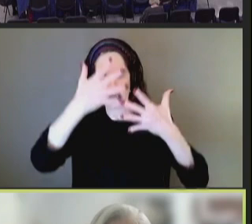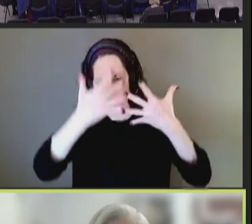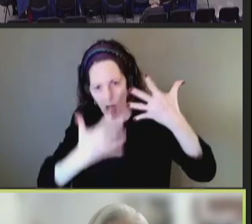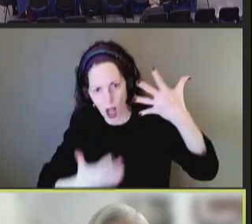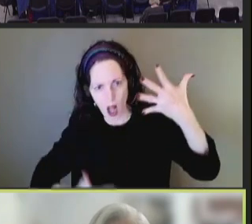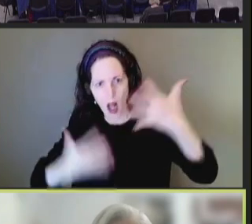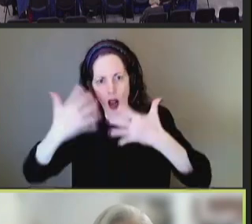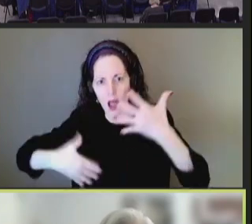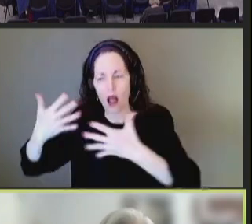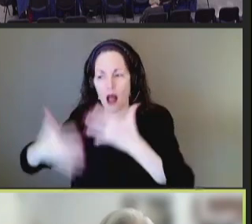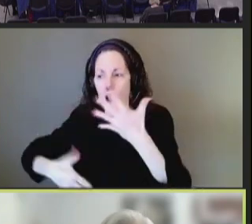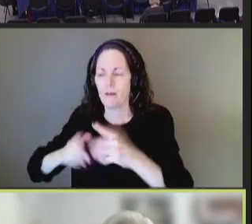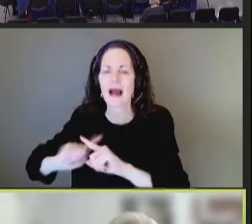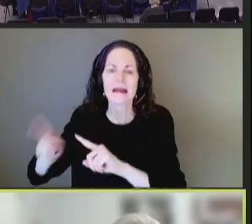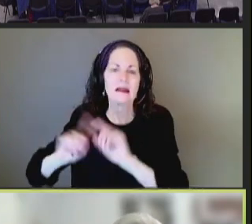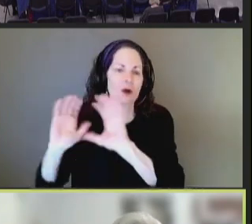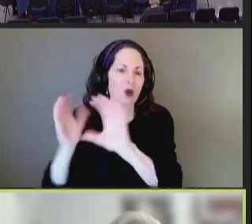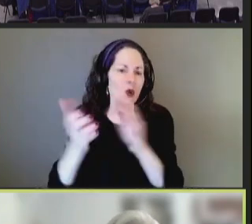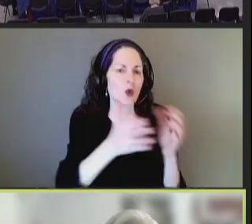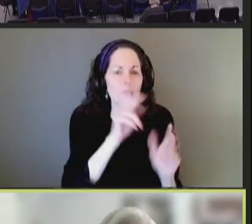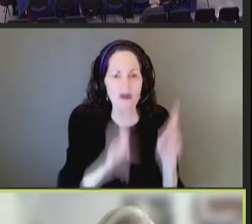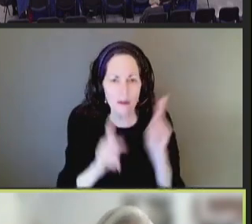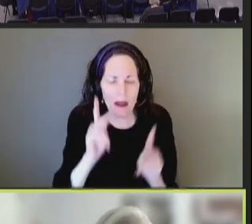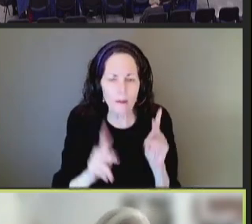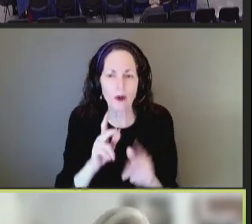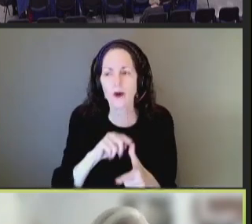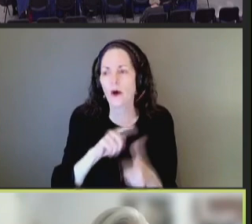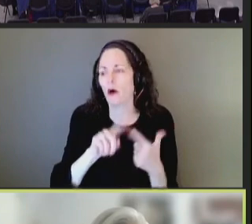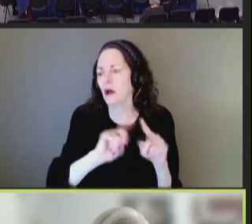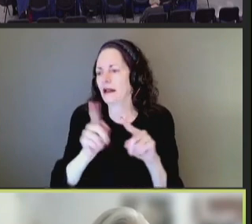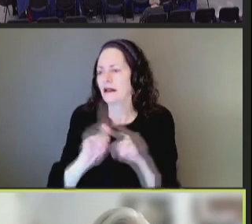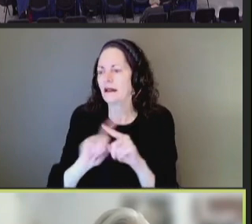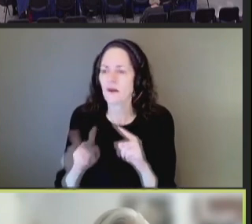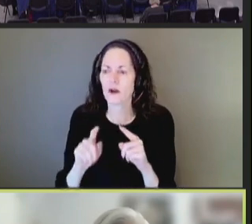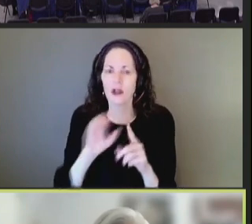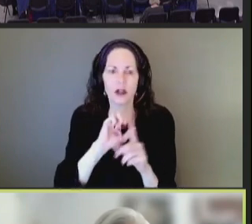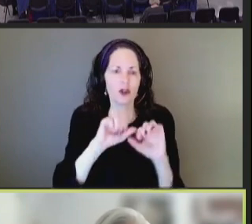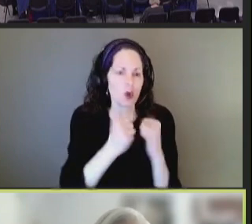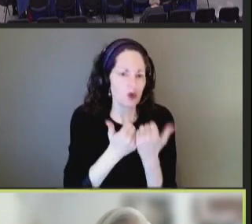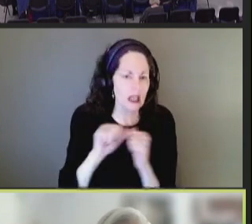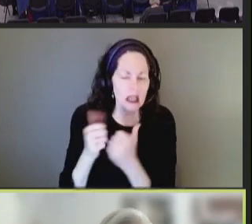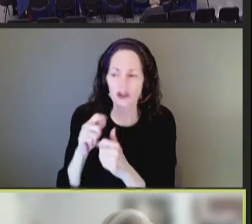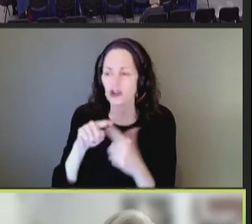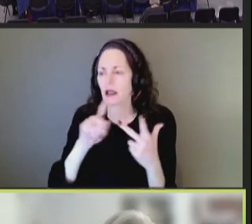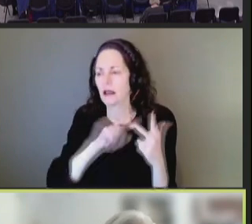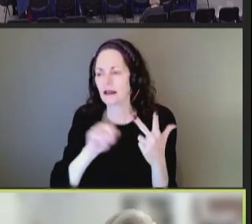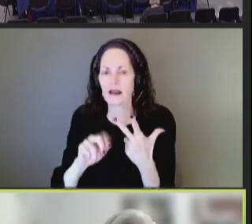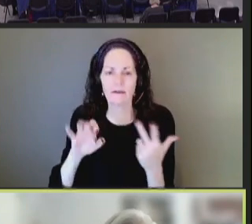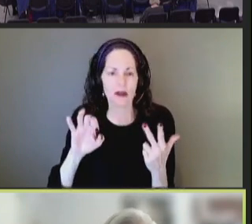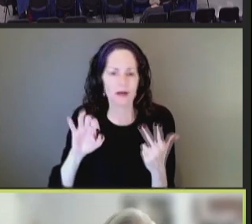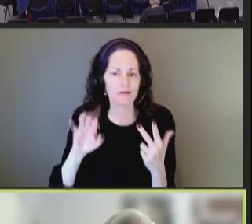and also different data sources, so not just our national immunization survey, but also data from